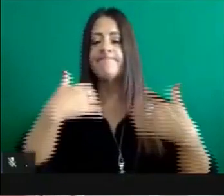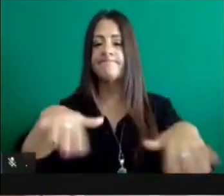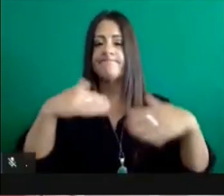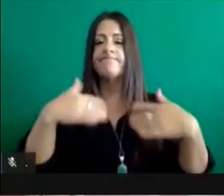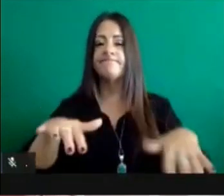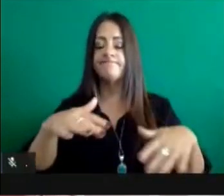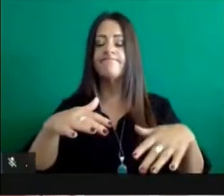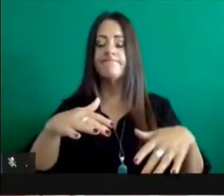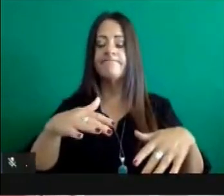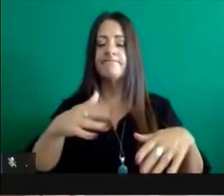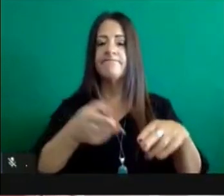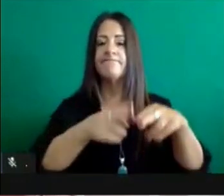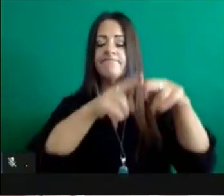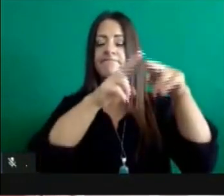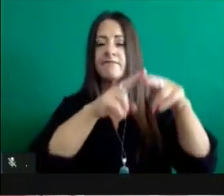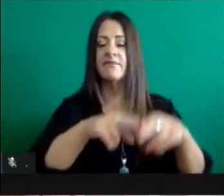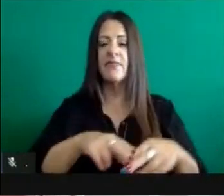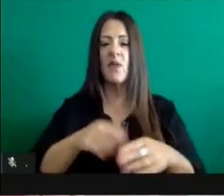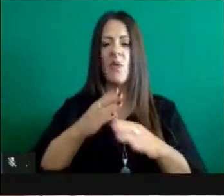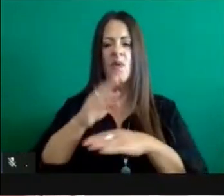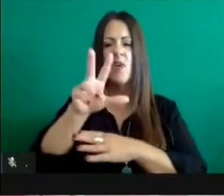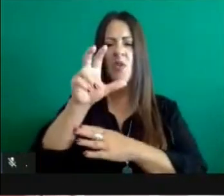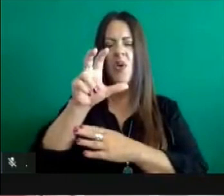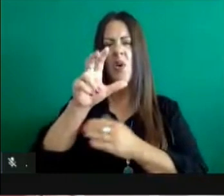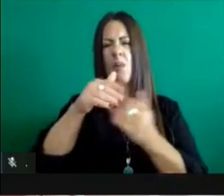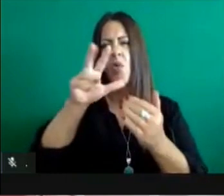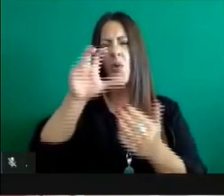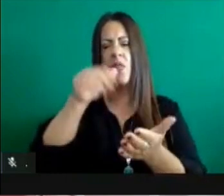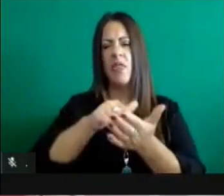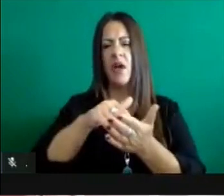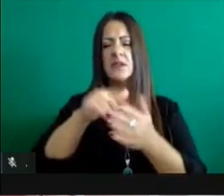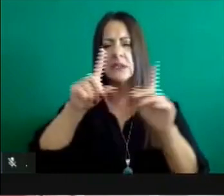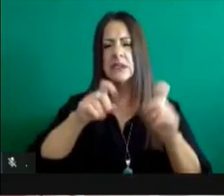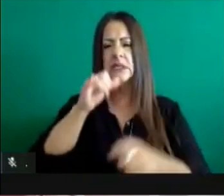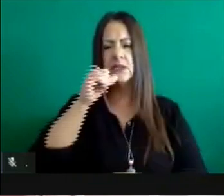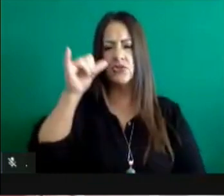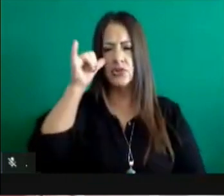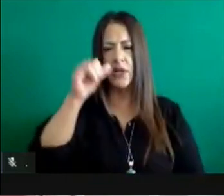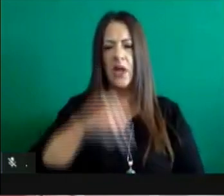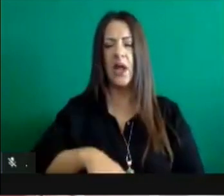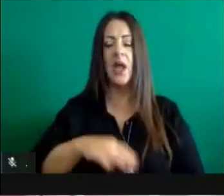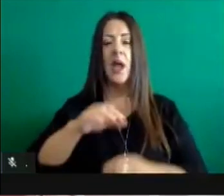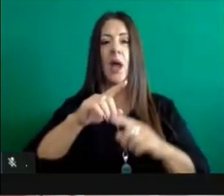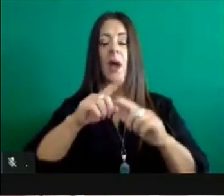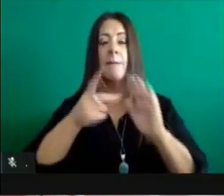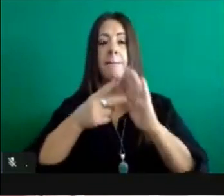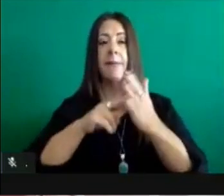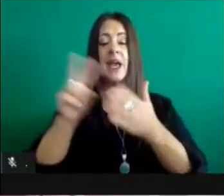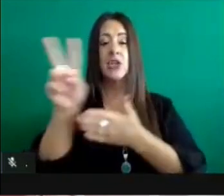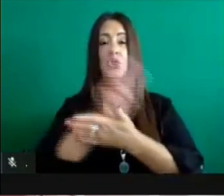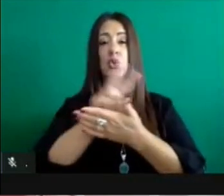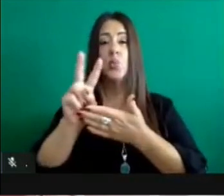WATCHING A SIGNIFICANT NUMBER OF INCREASED TESTS. NEARLY 20,000 TESTS WERE